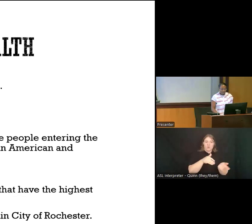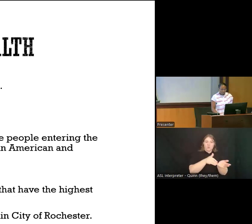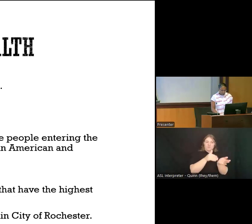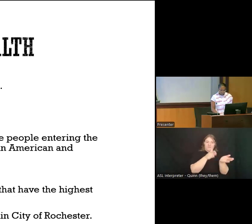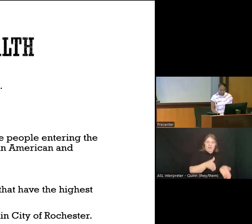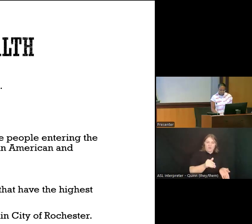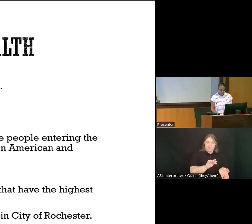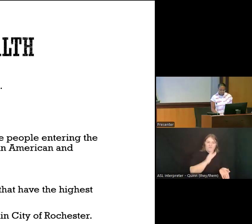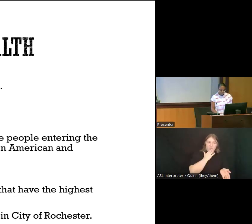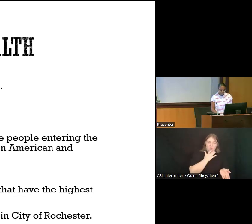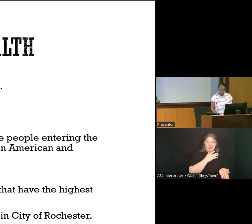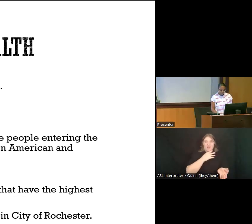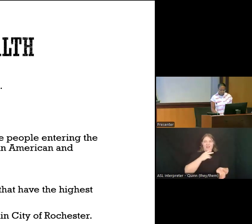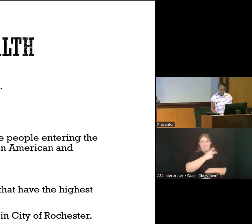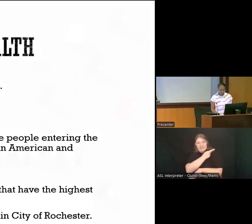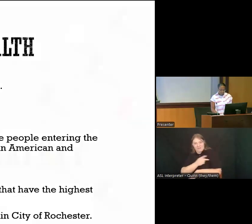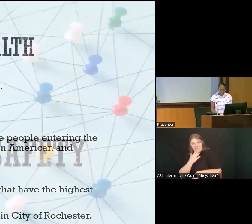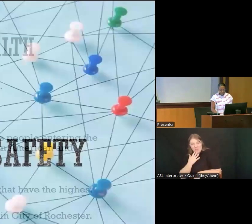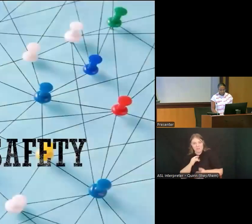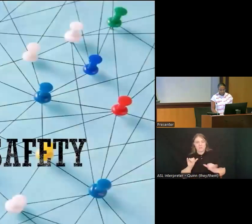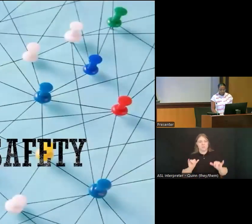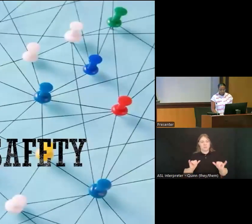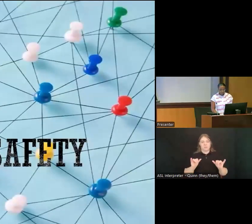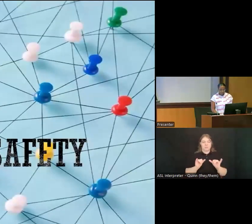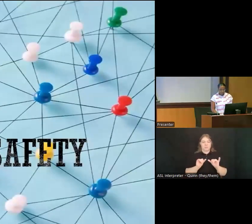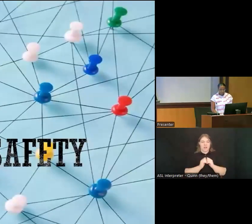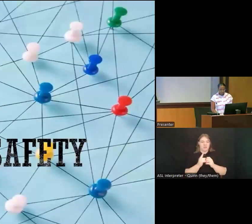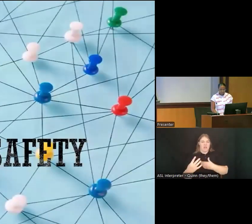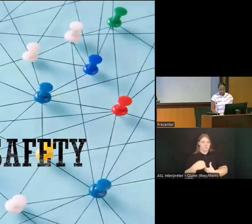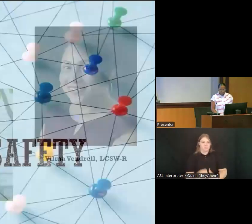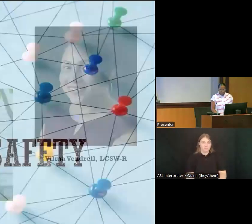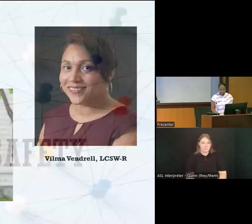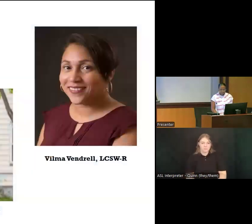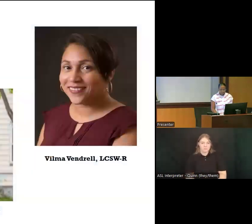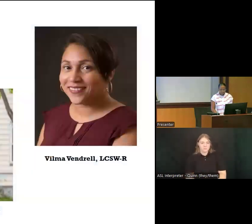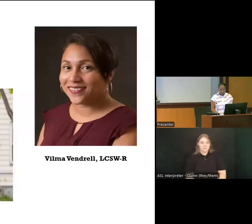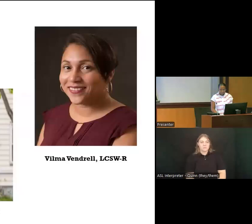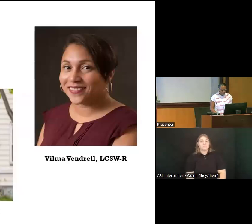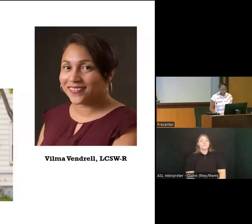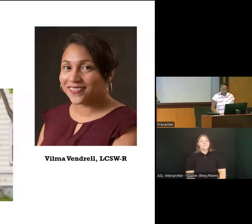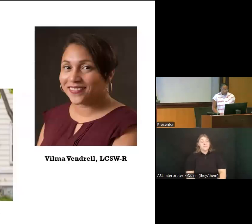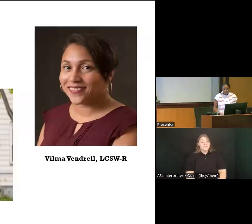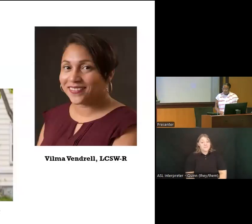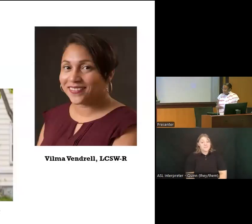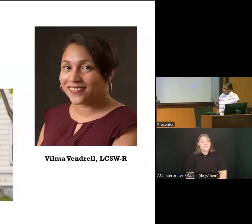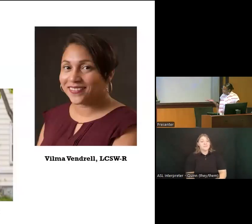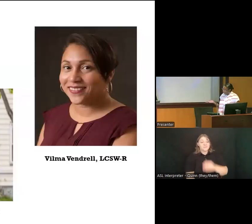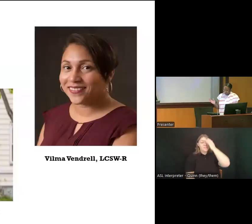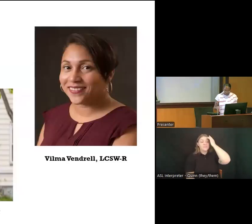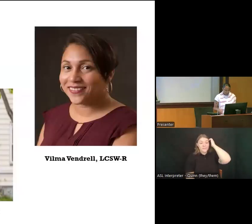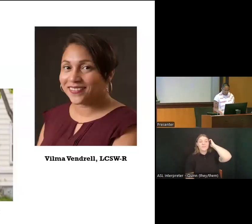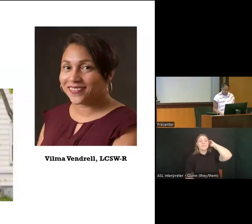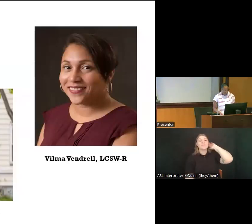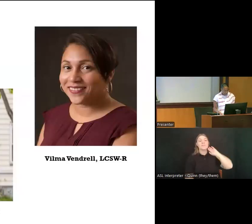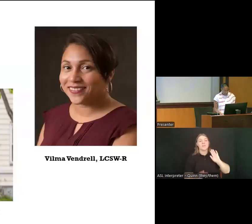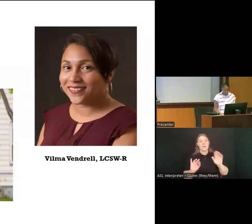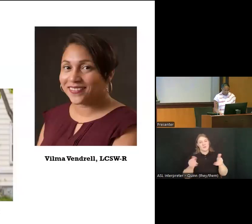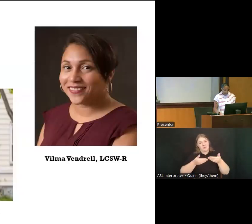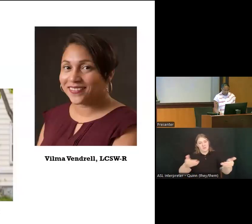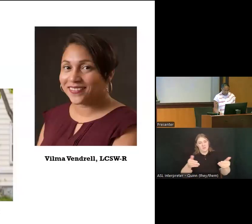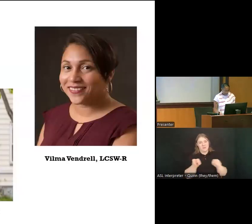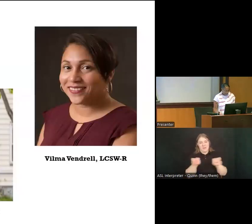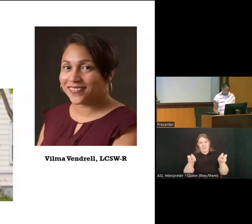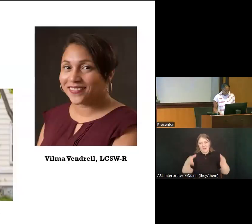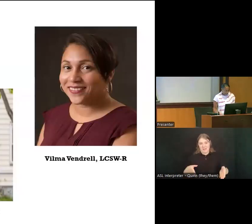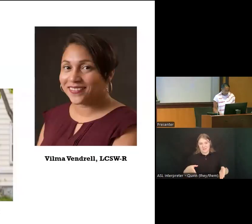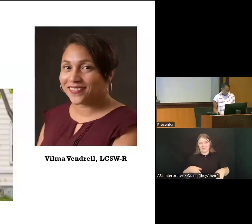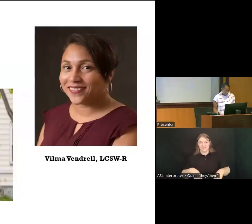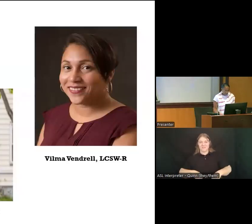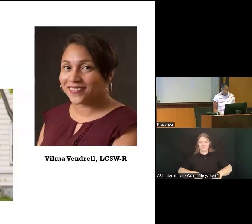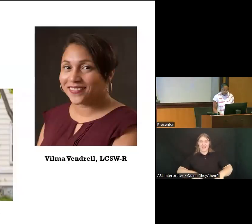color so here we go I want to introduce our panelists and I have a brief F to